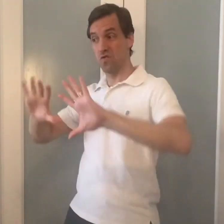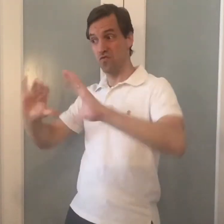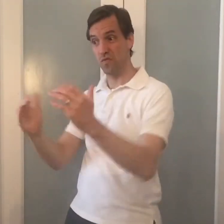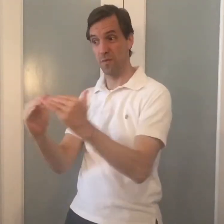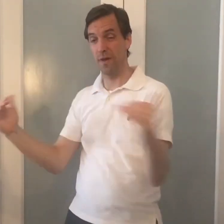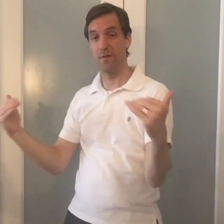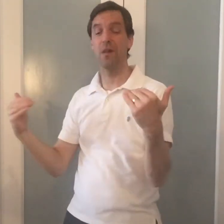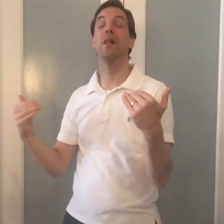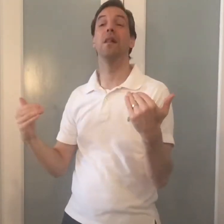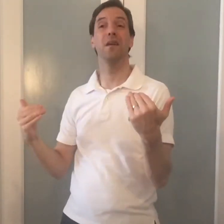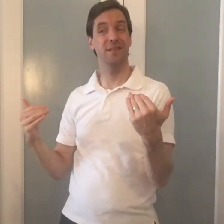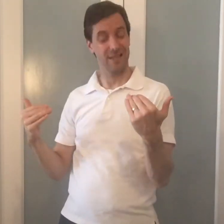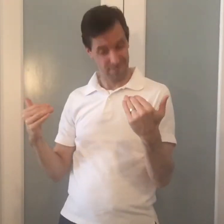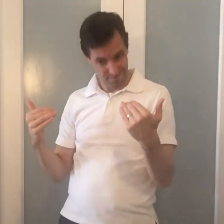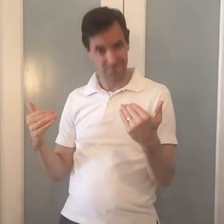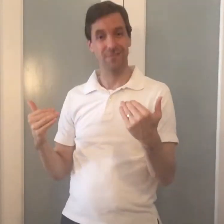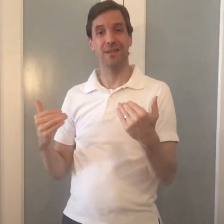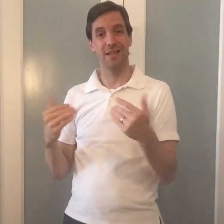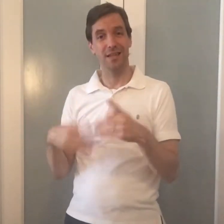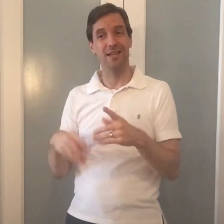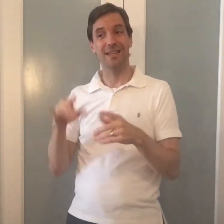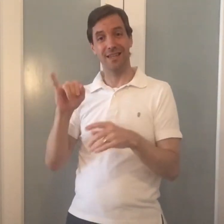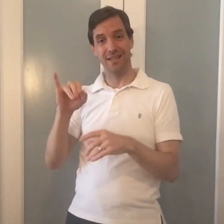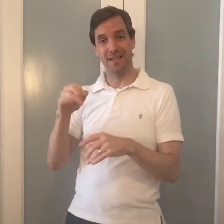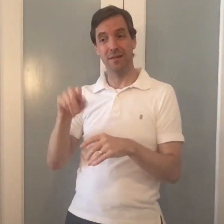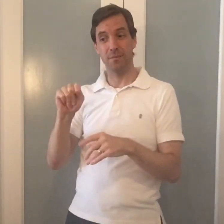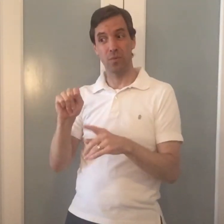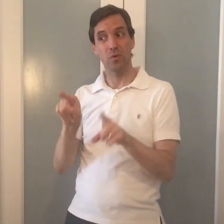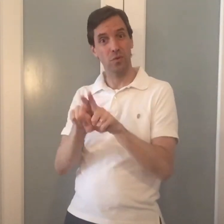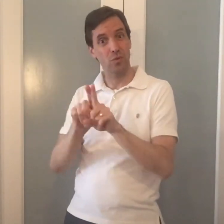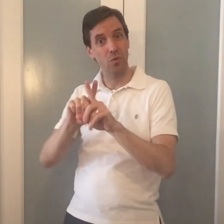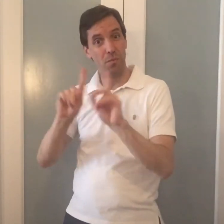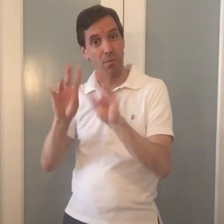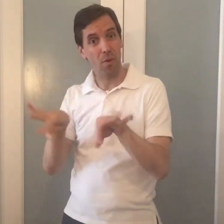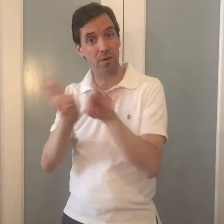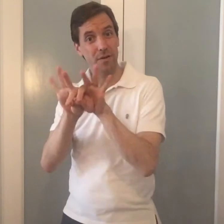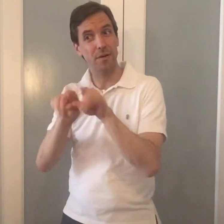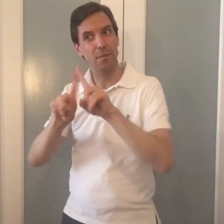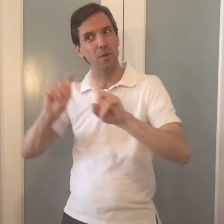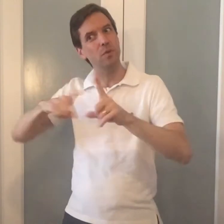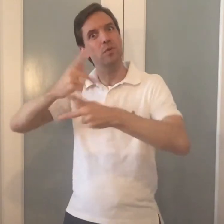So that's at the individual level. Now at the group level, input is also important